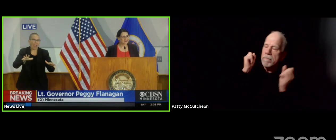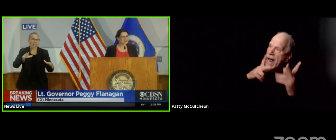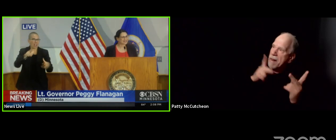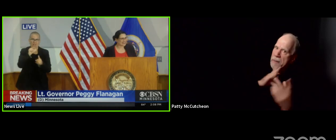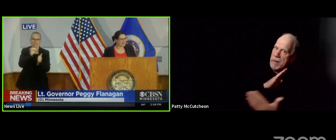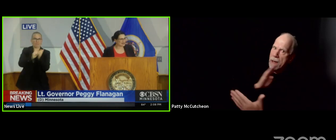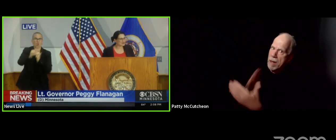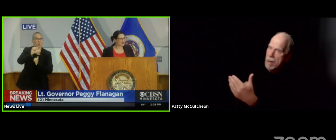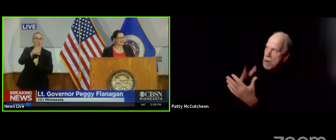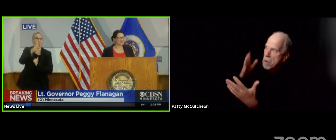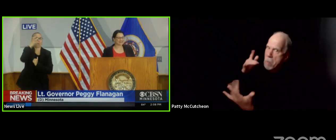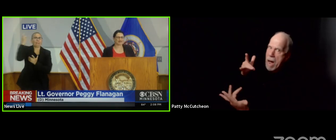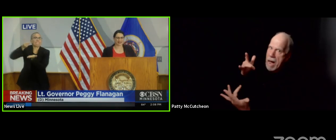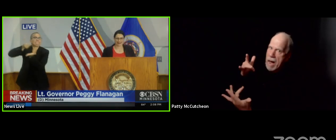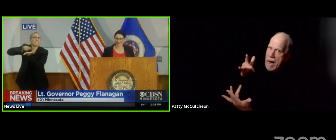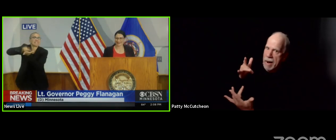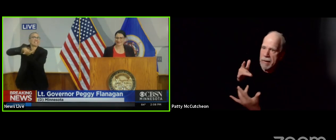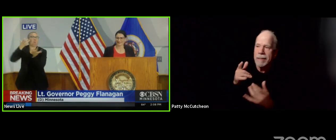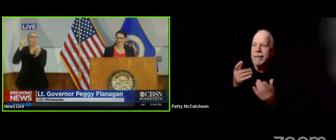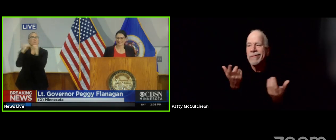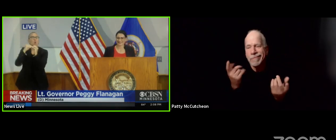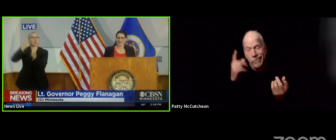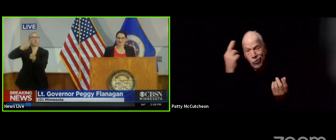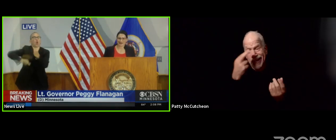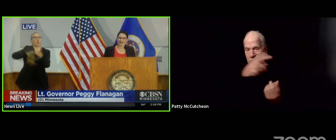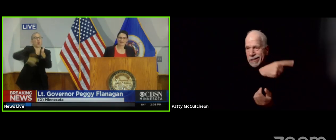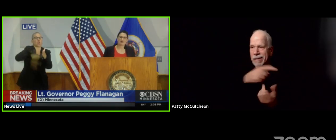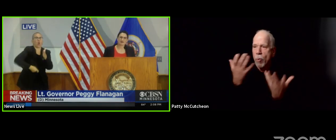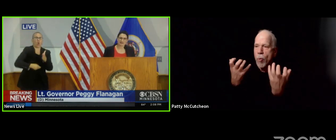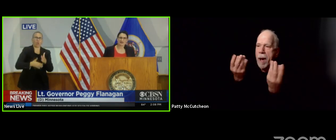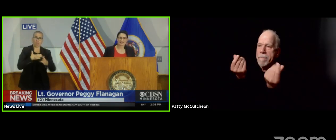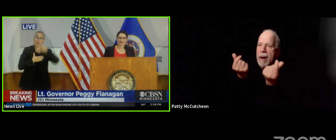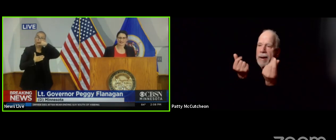AND SHE SAID, MOM, THAT'S NOT FAIR. THAT'S NOT RIGHT. IF PEOPLE NEED MEDICINE,